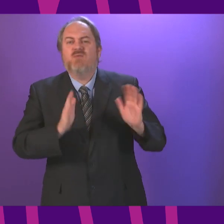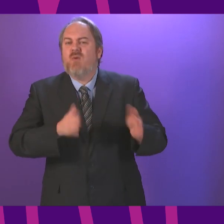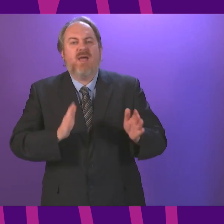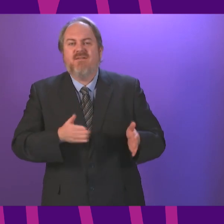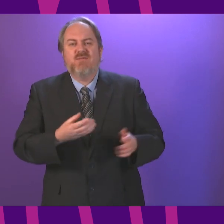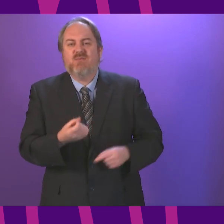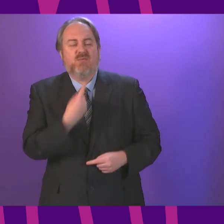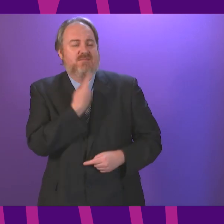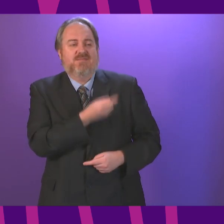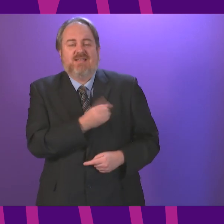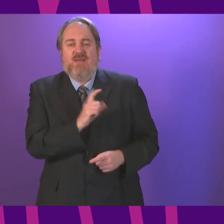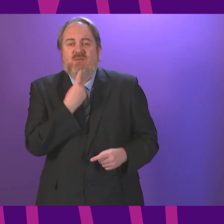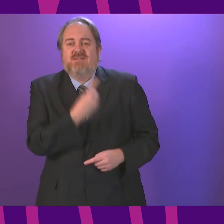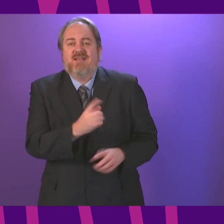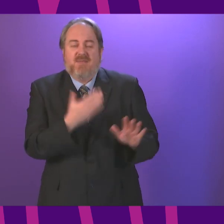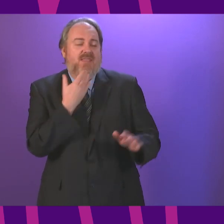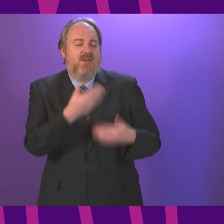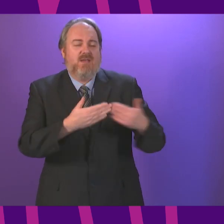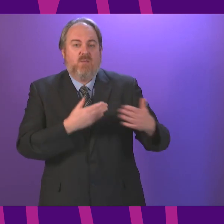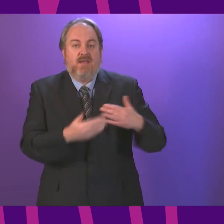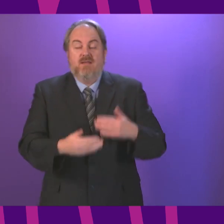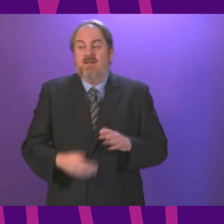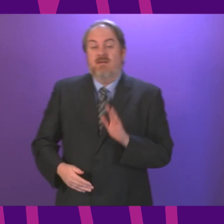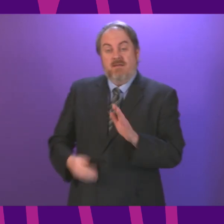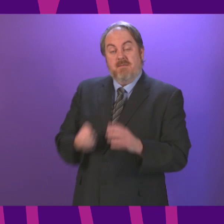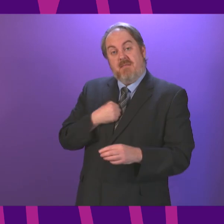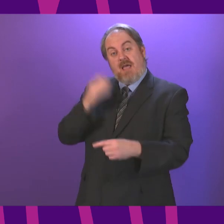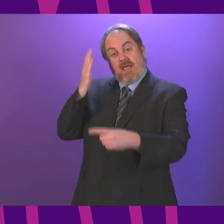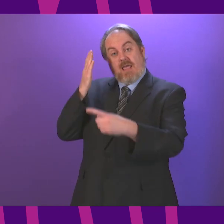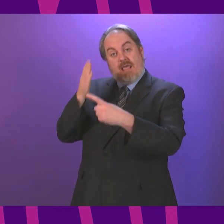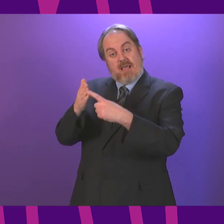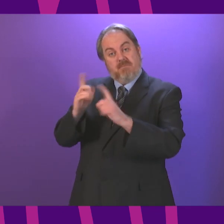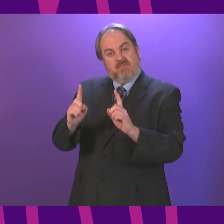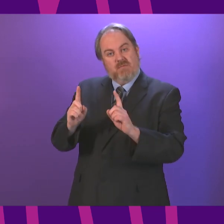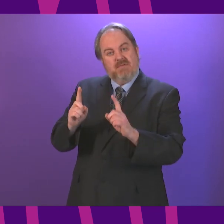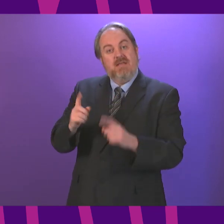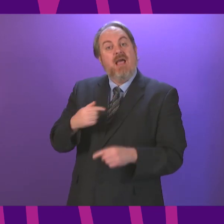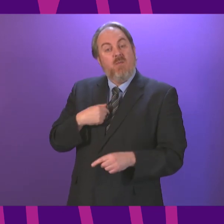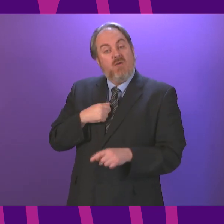The First Minister turns a good line on this: “My aim—to put it very bluntly—is to close that attainment gap.